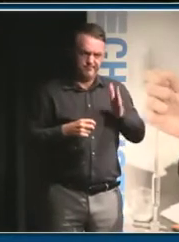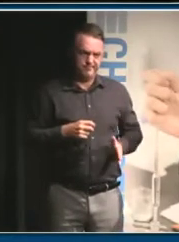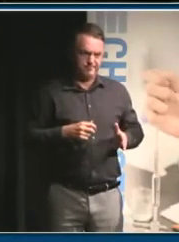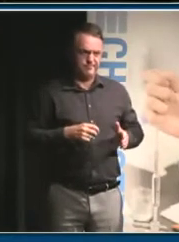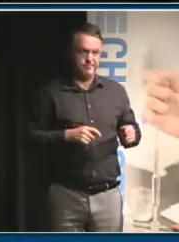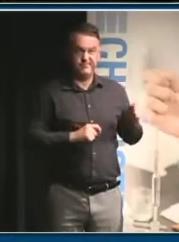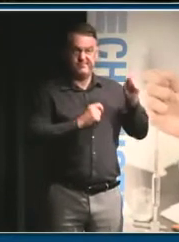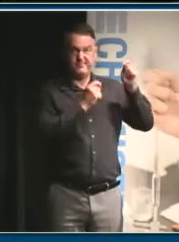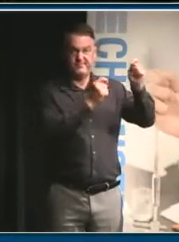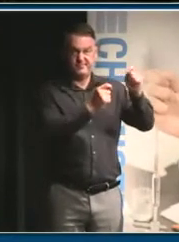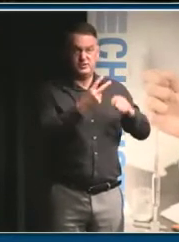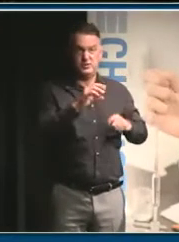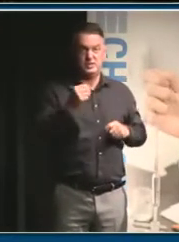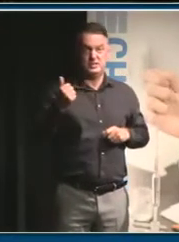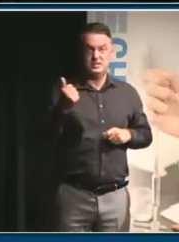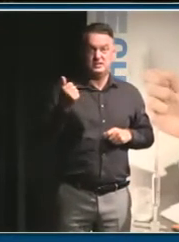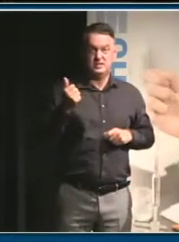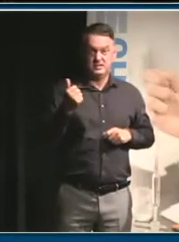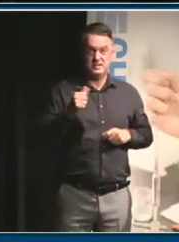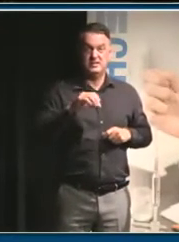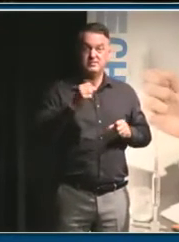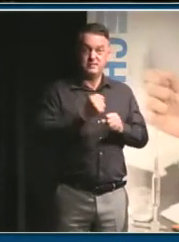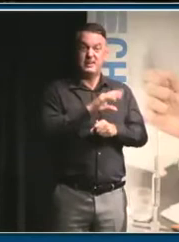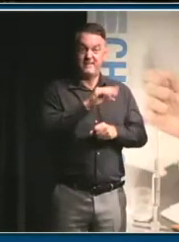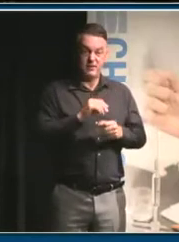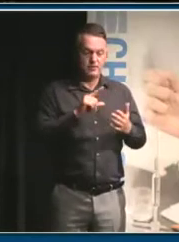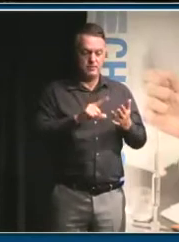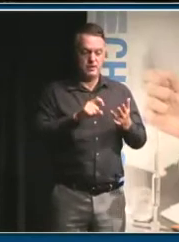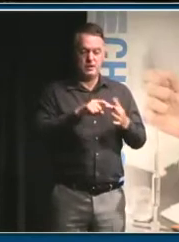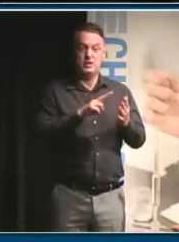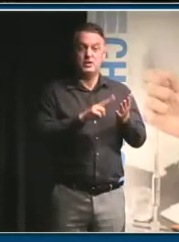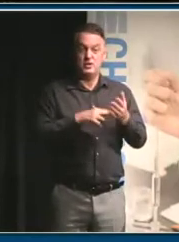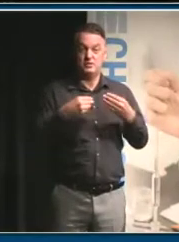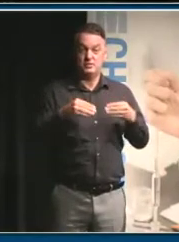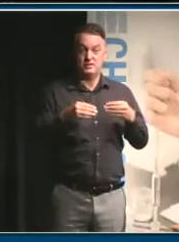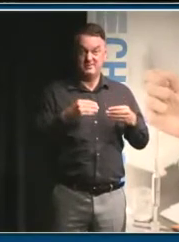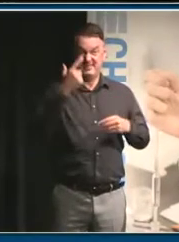2016 running shoe made out of ocean plastic that was invented over a two week period at Warner